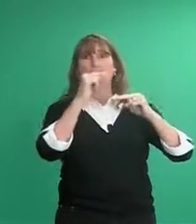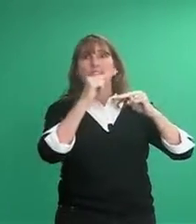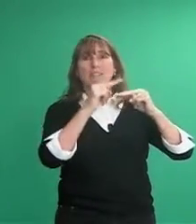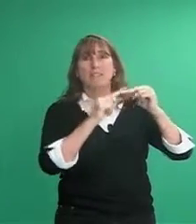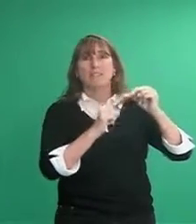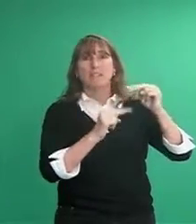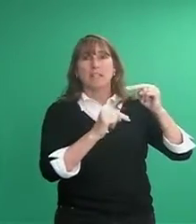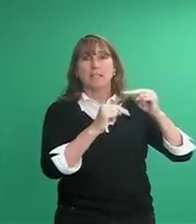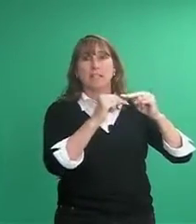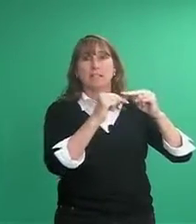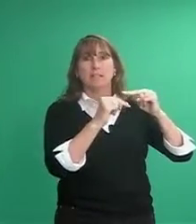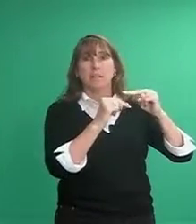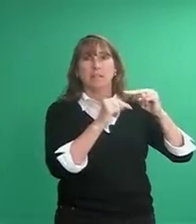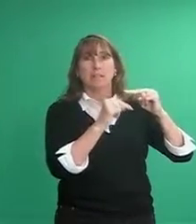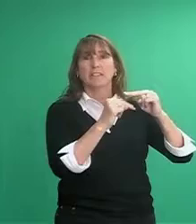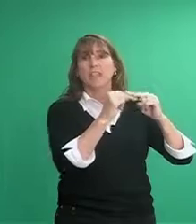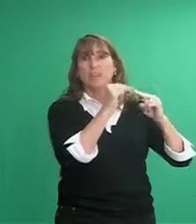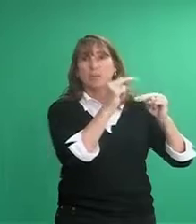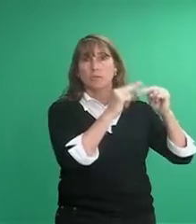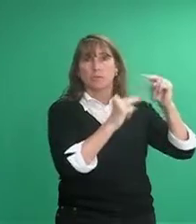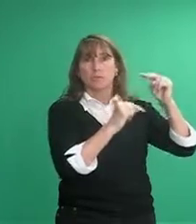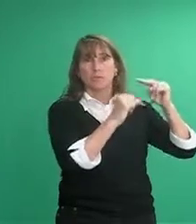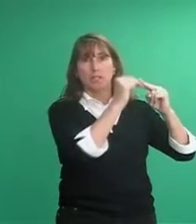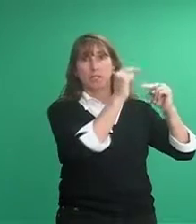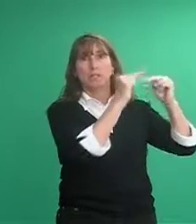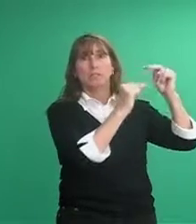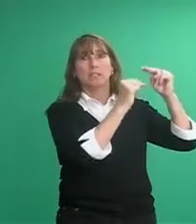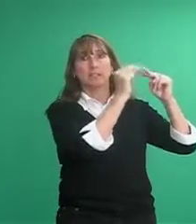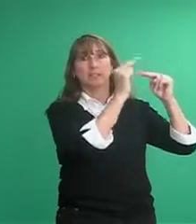thinking of it [uh] Legos, and your building it.